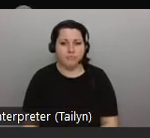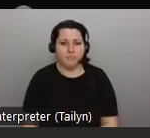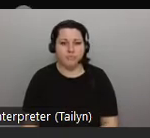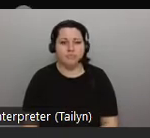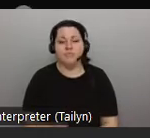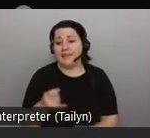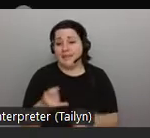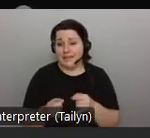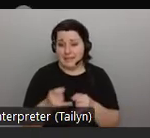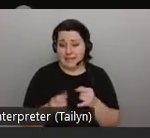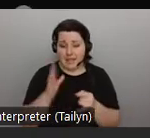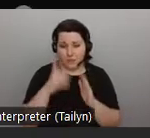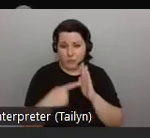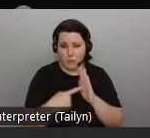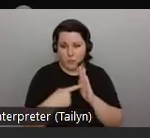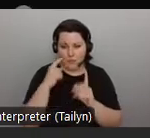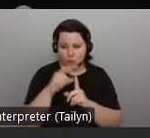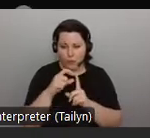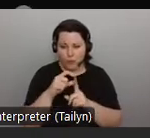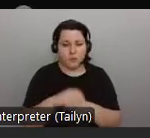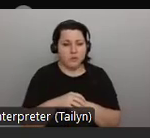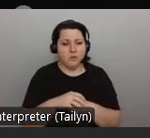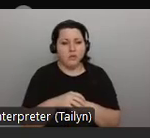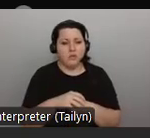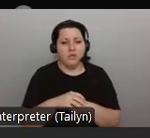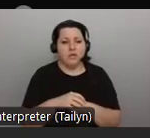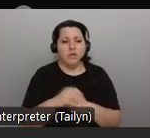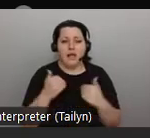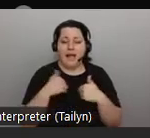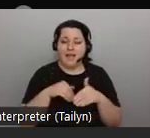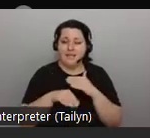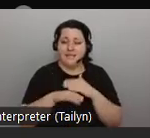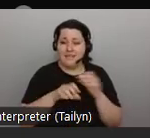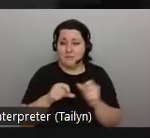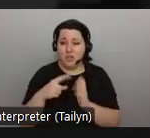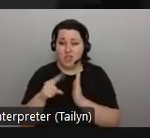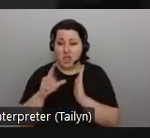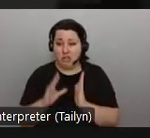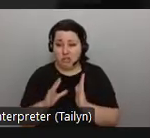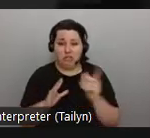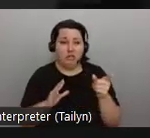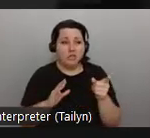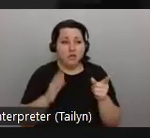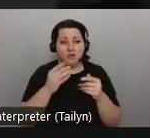properties.